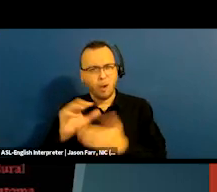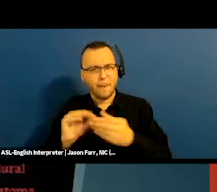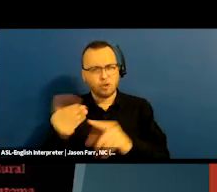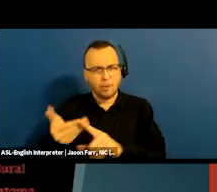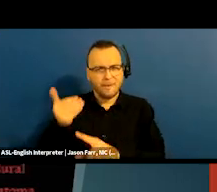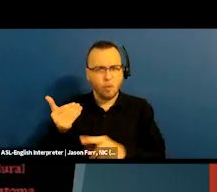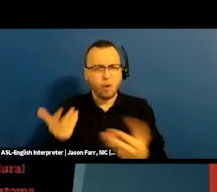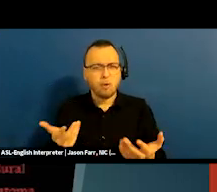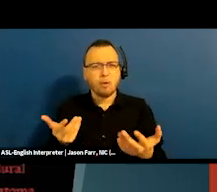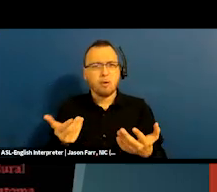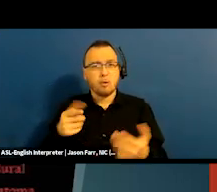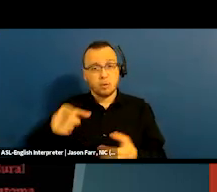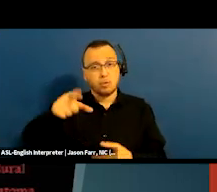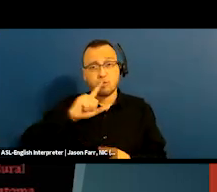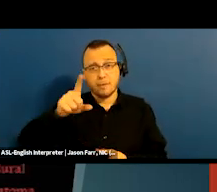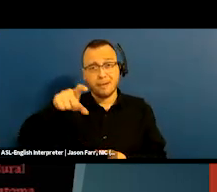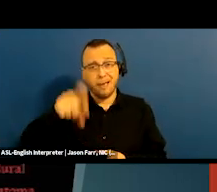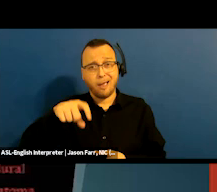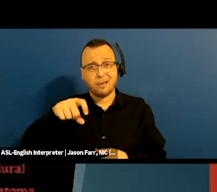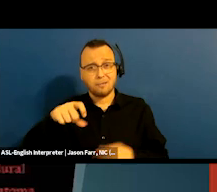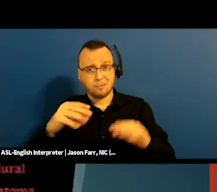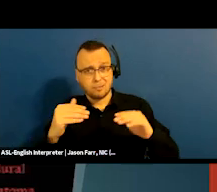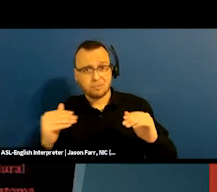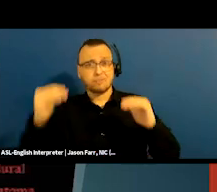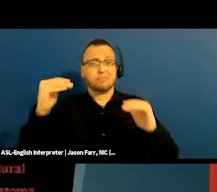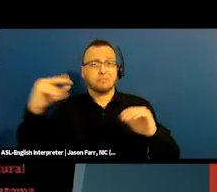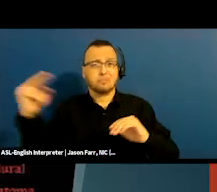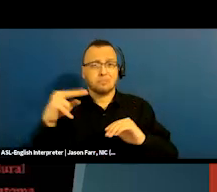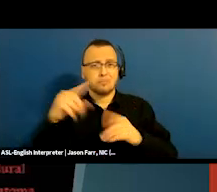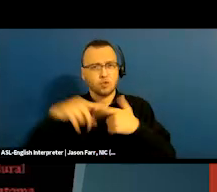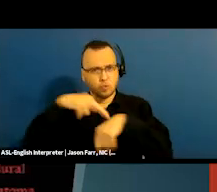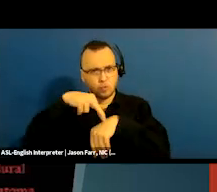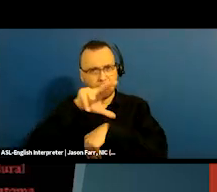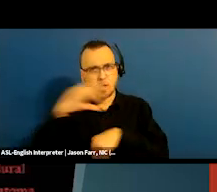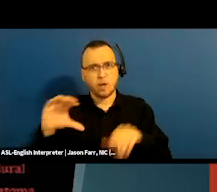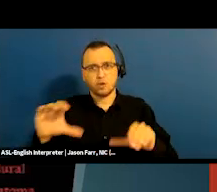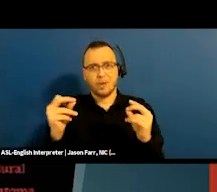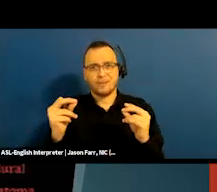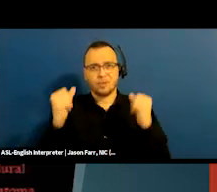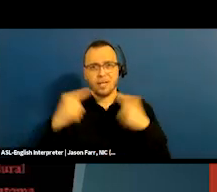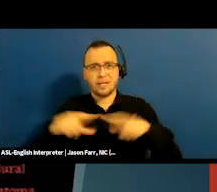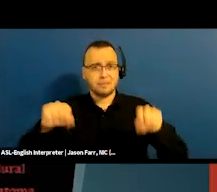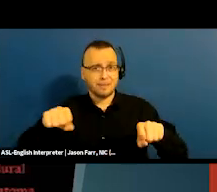We found him in time, but again, one of the pitfalls is when de-escalation doesn't work